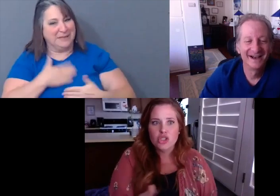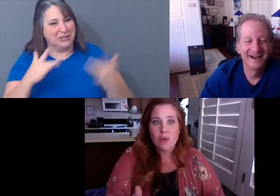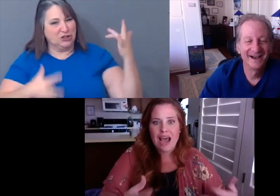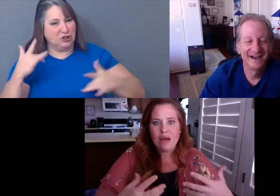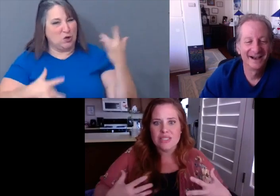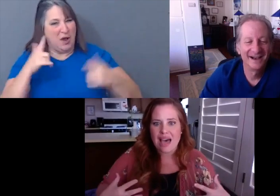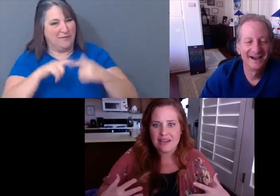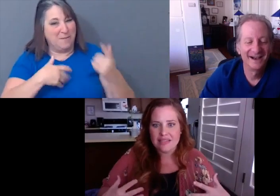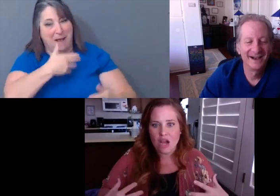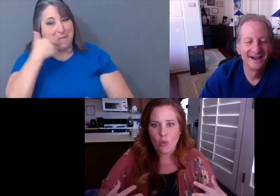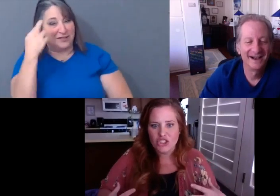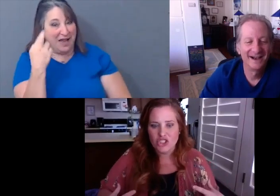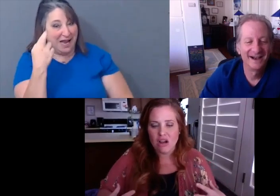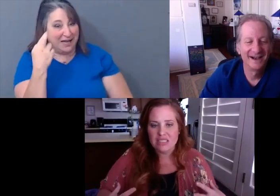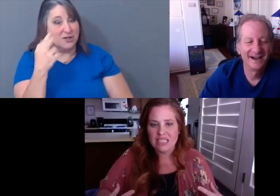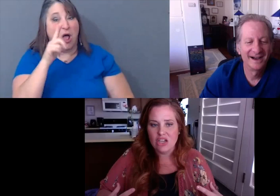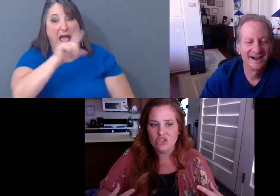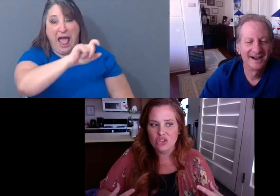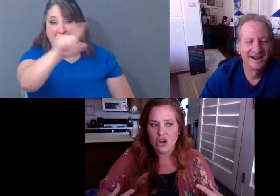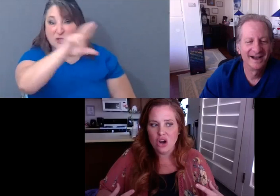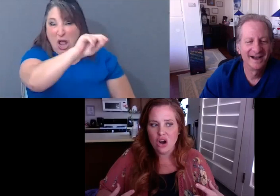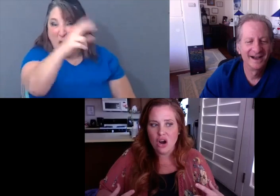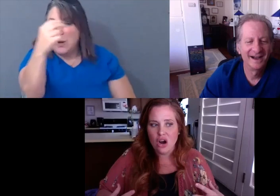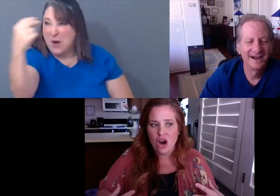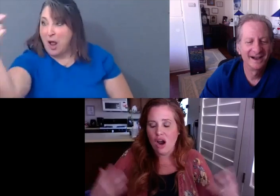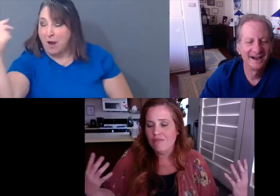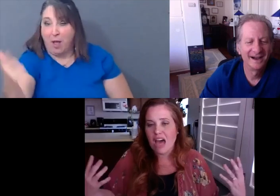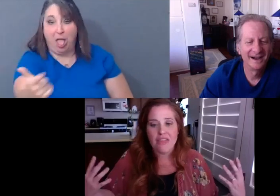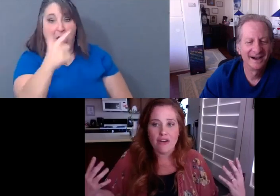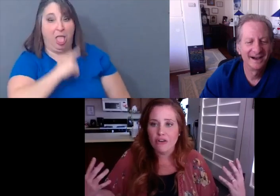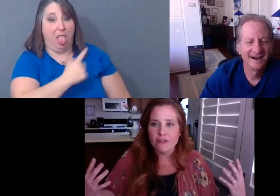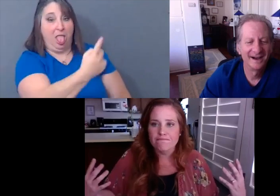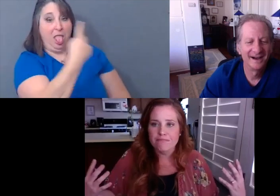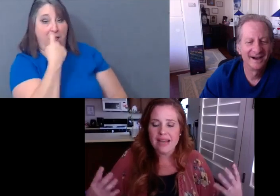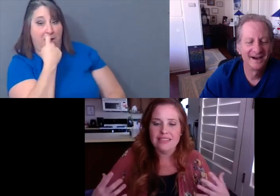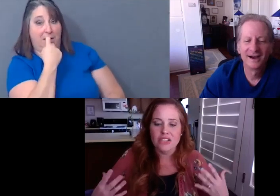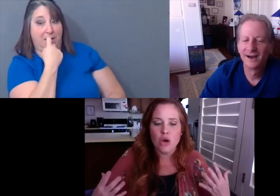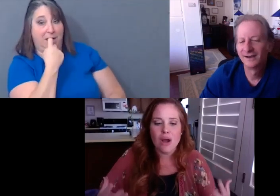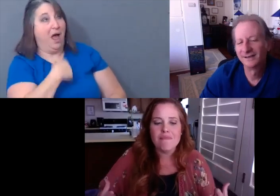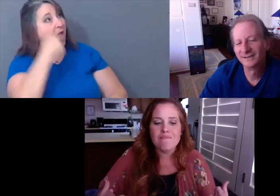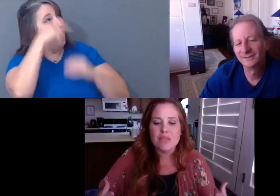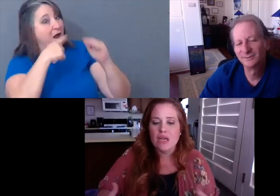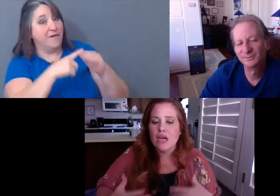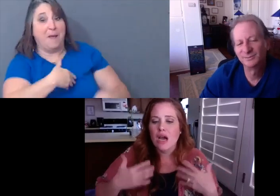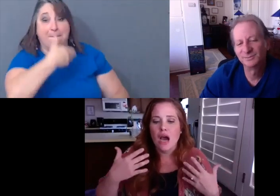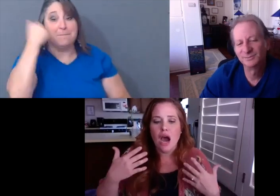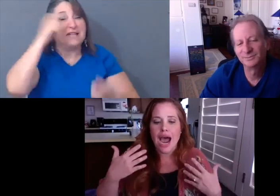So when I was asked that question on stage, I thought of her. And I said, you know what?